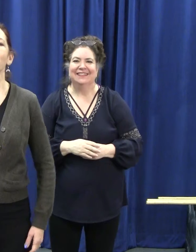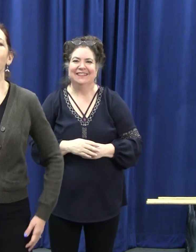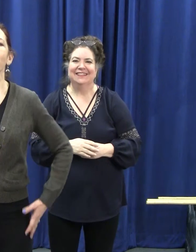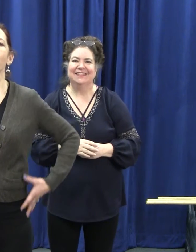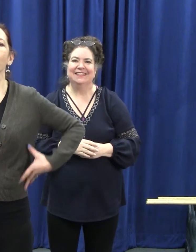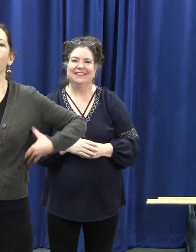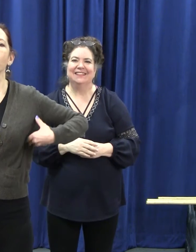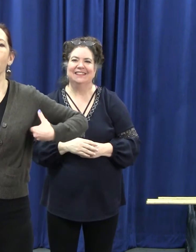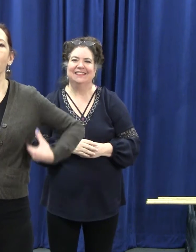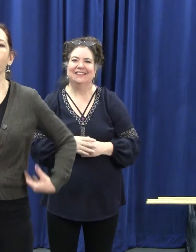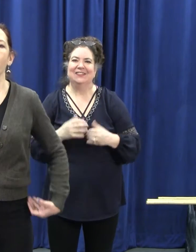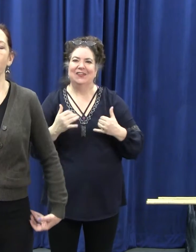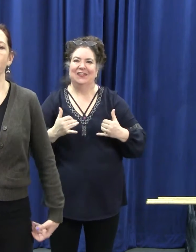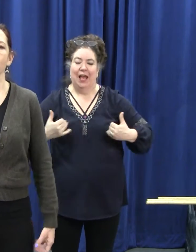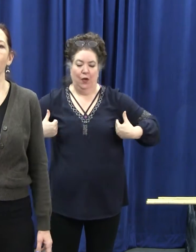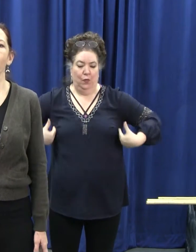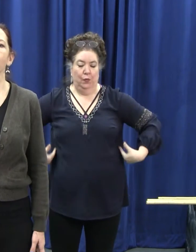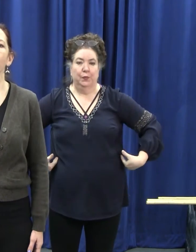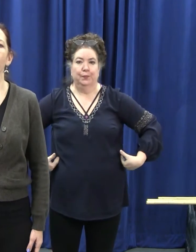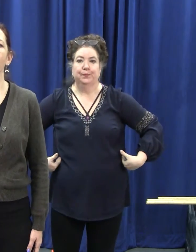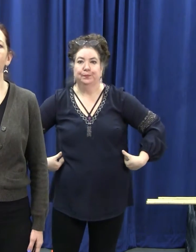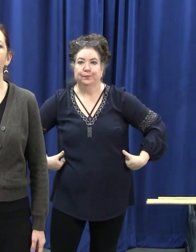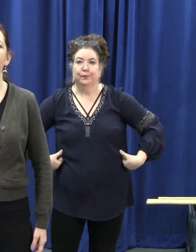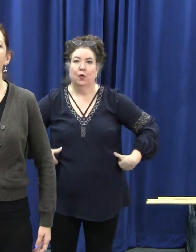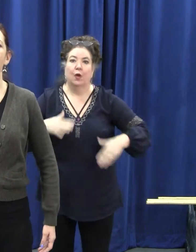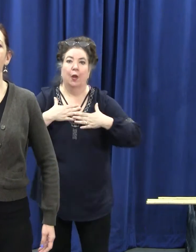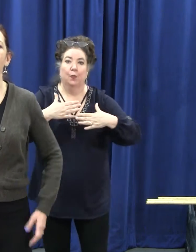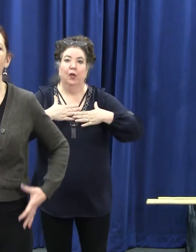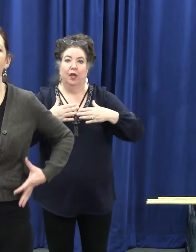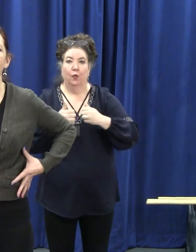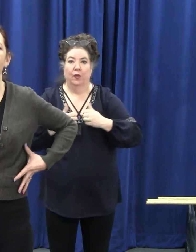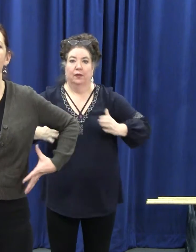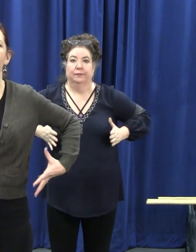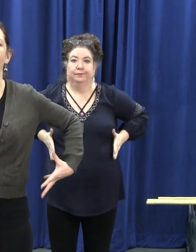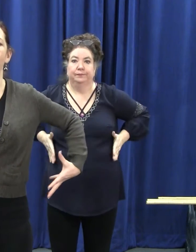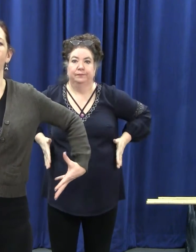Let's take that to our side body, so as we breathe in we're just going to let that expand